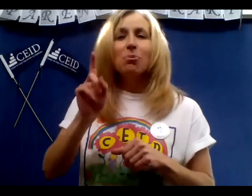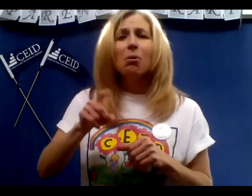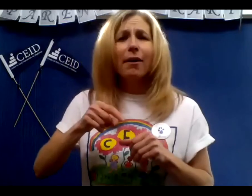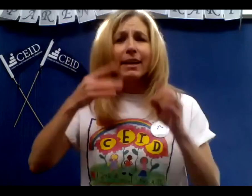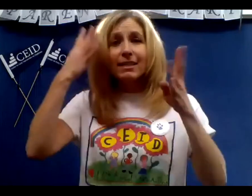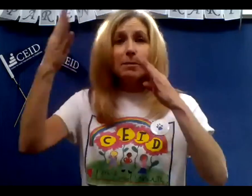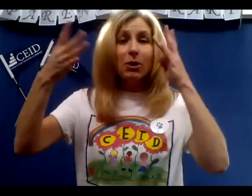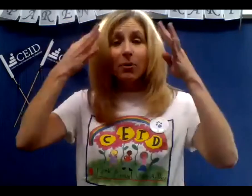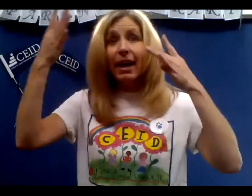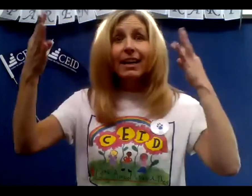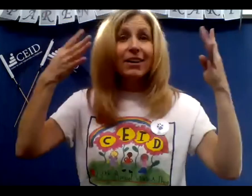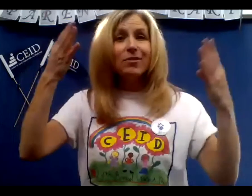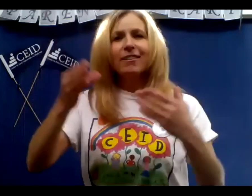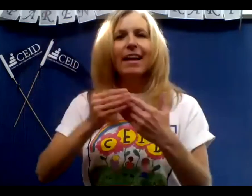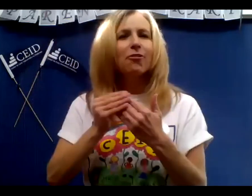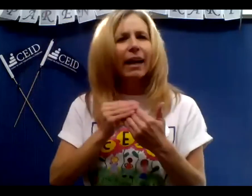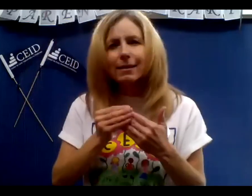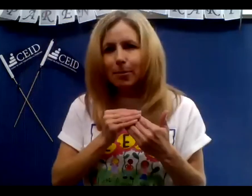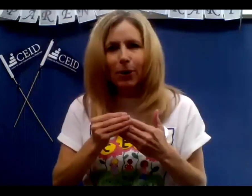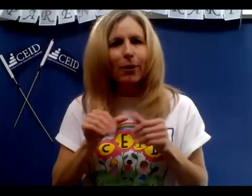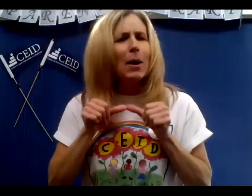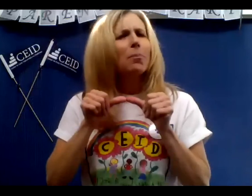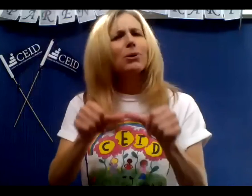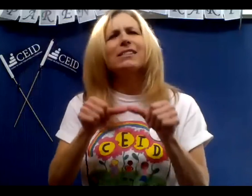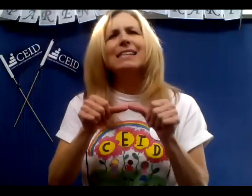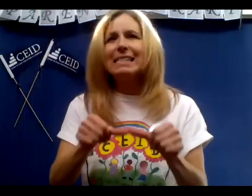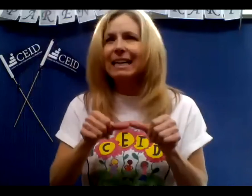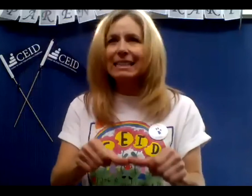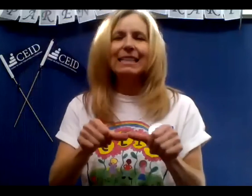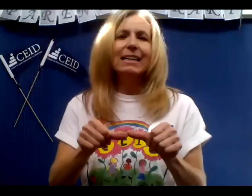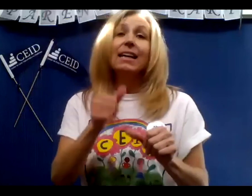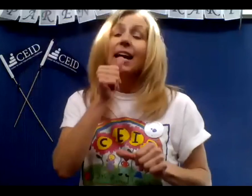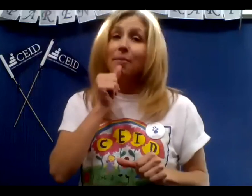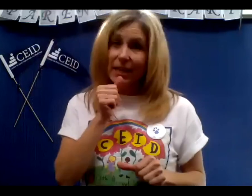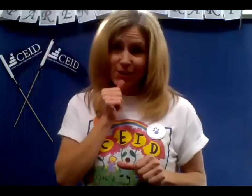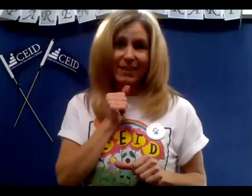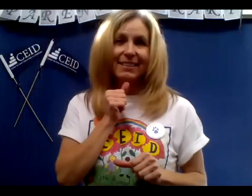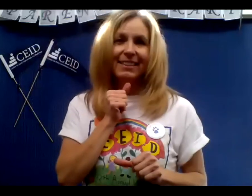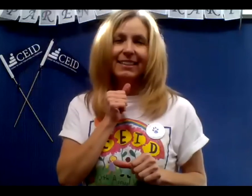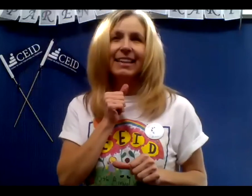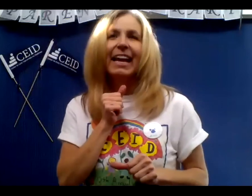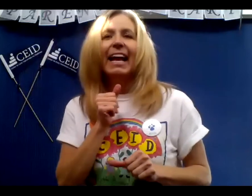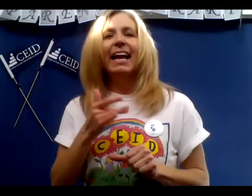It's requiring us to be creative and flexible, persistent and patient,